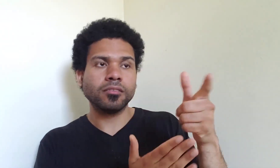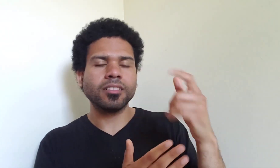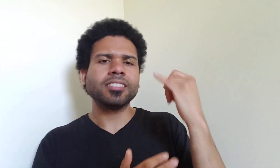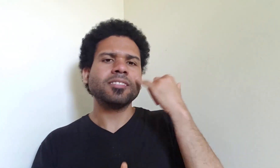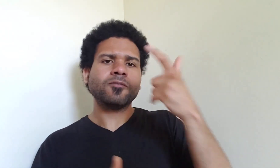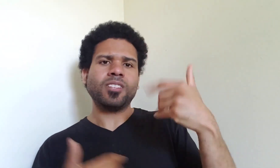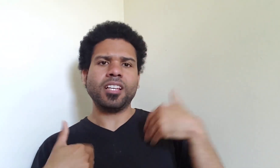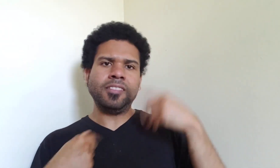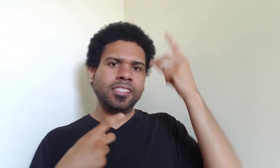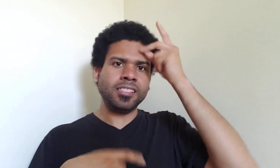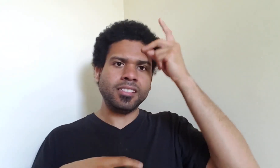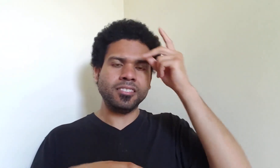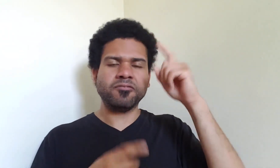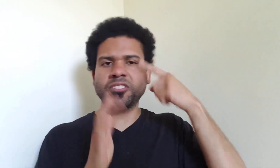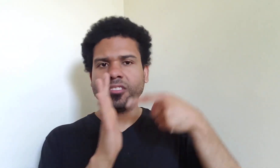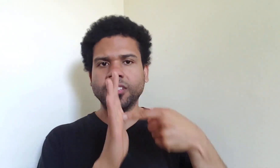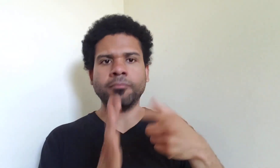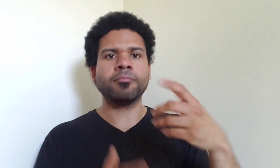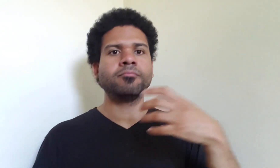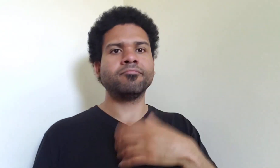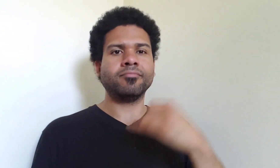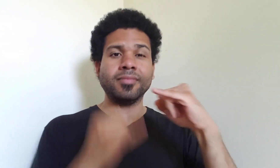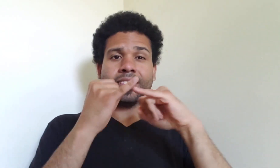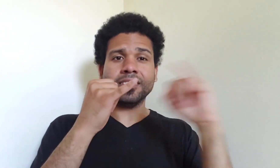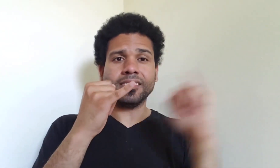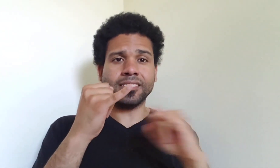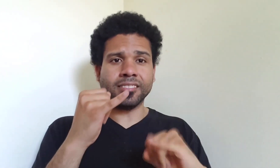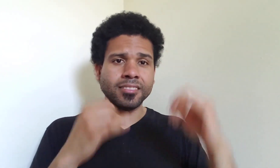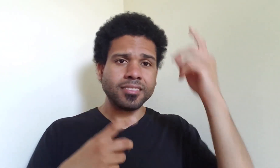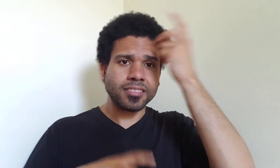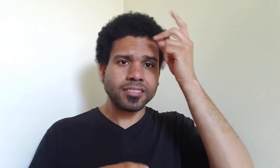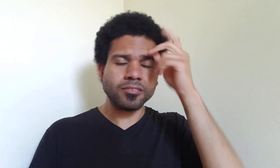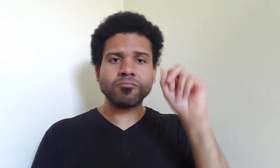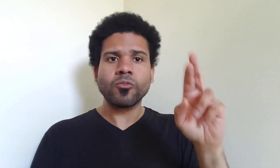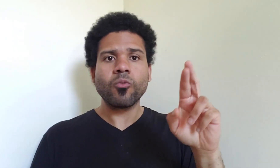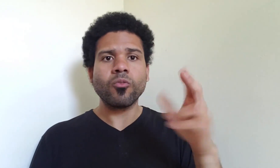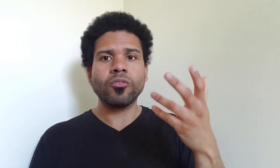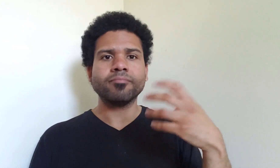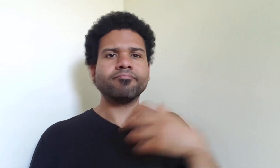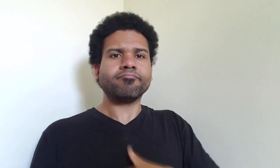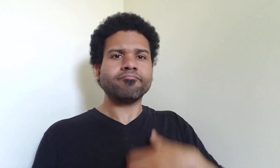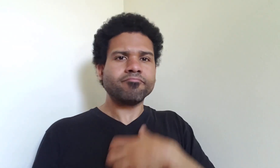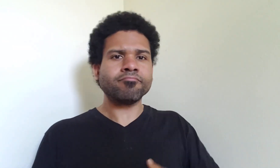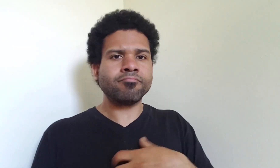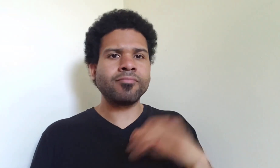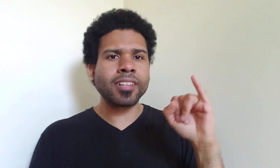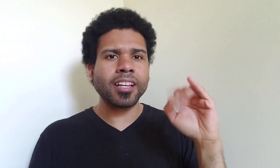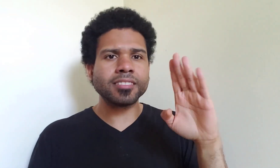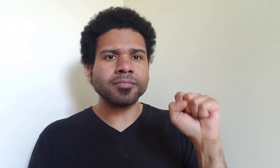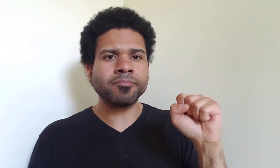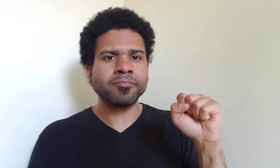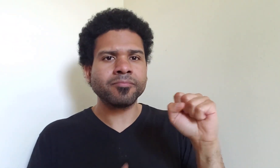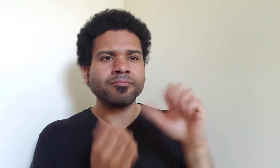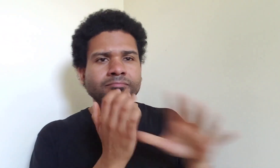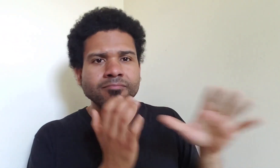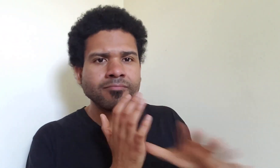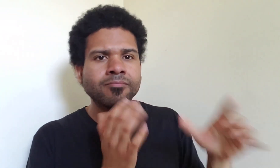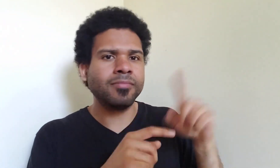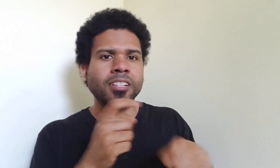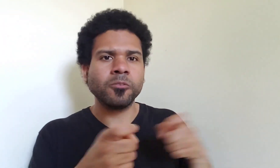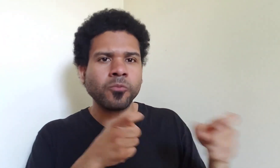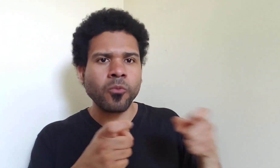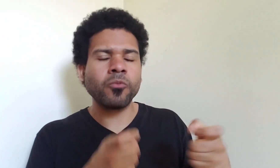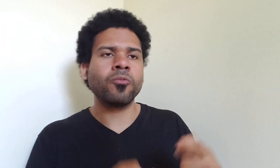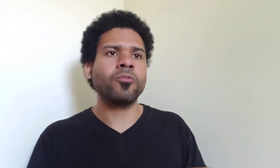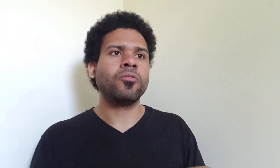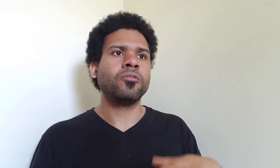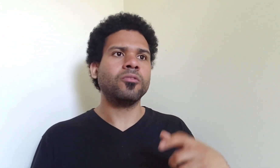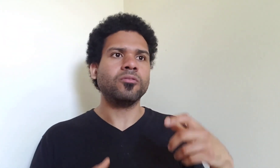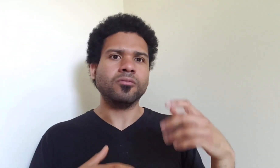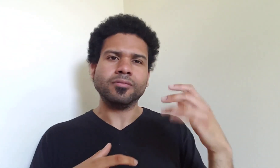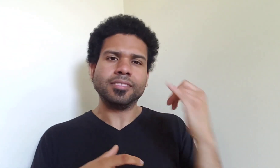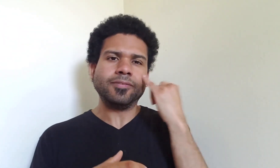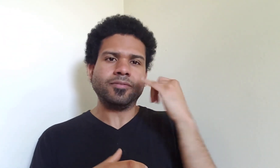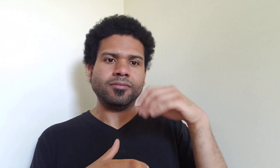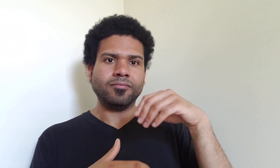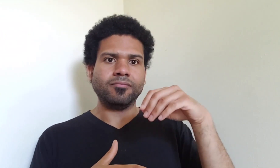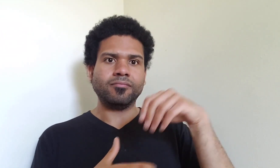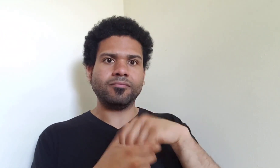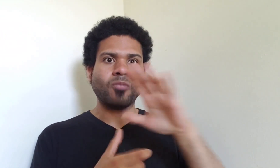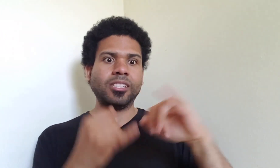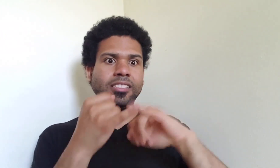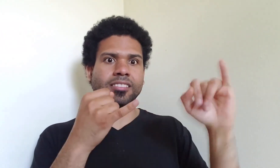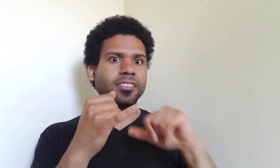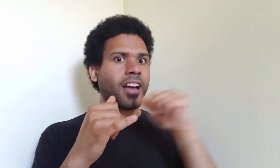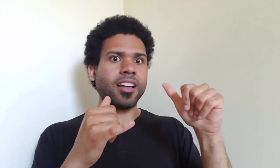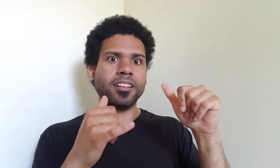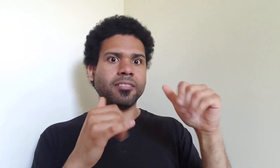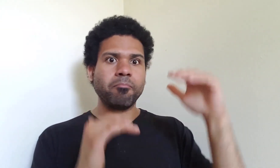If you have a intestine-related disease, IBS (Irritatable Bowel Syndrome), or chronic diarrhea, this means your intestine is imbalanced.